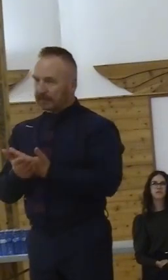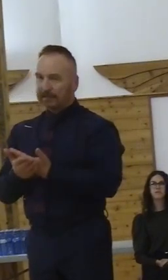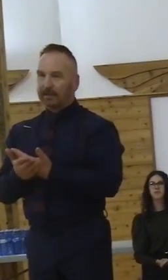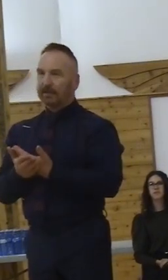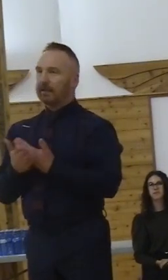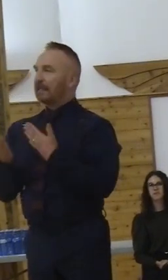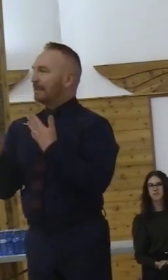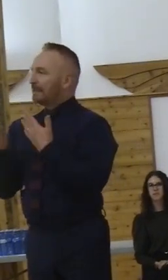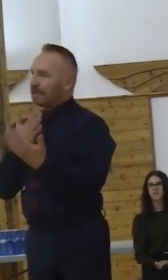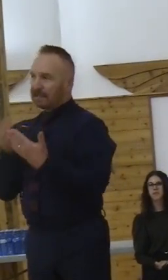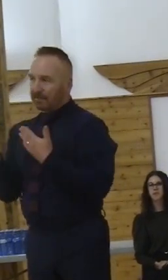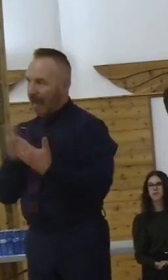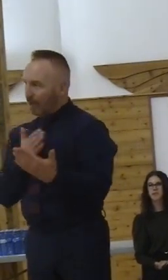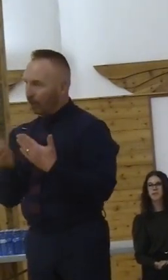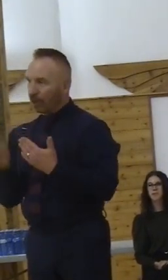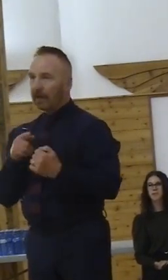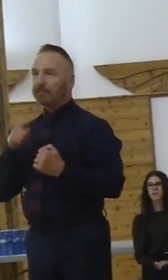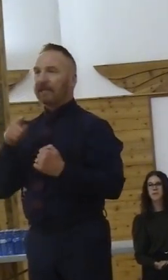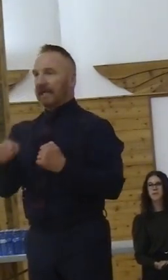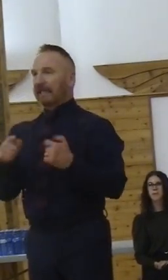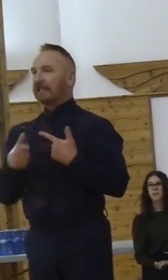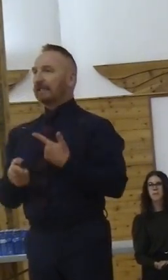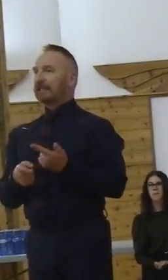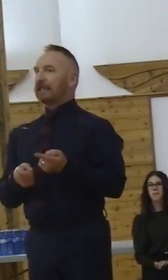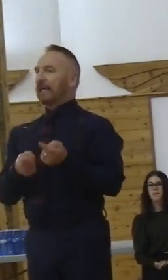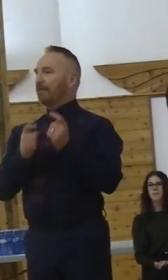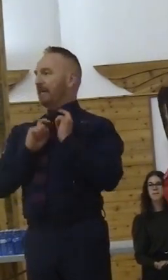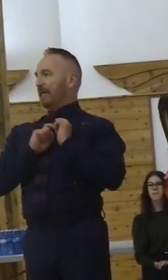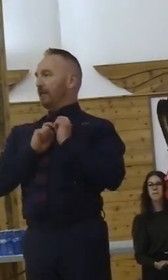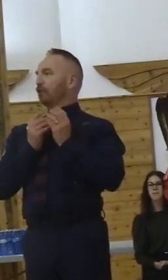It's there, it's there to heal, find your healing.